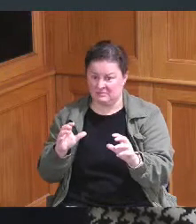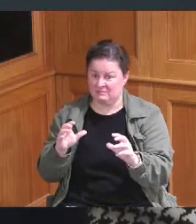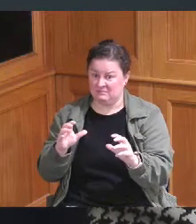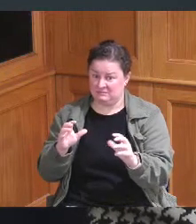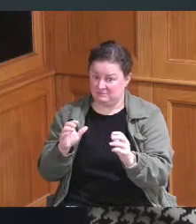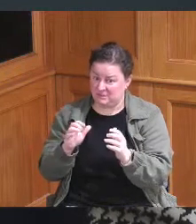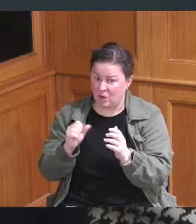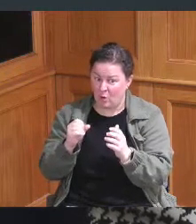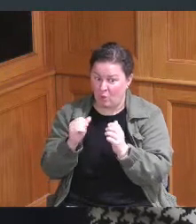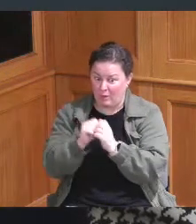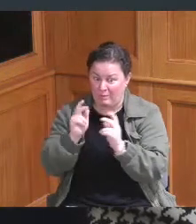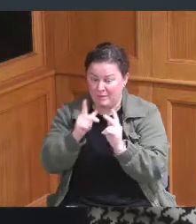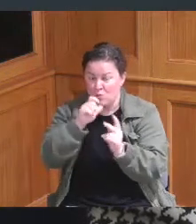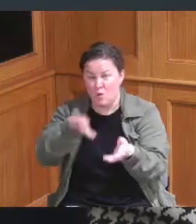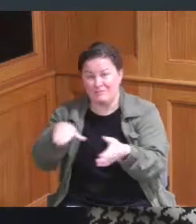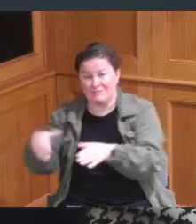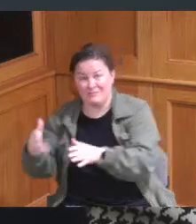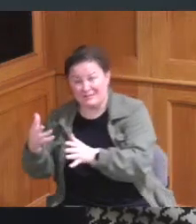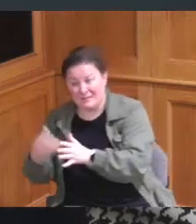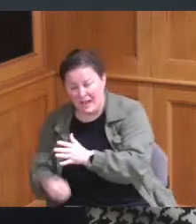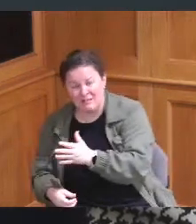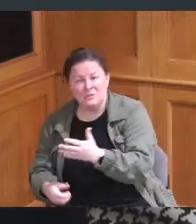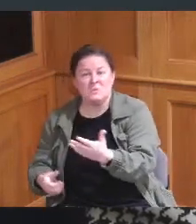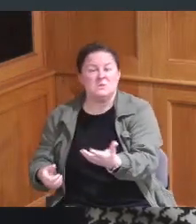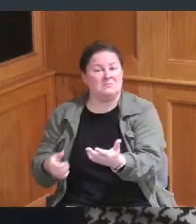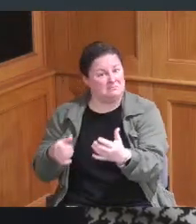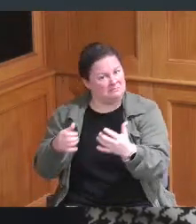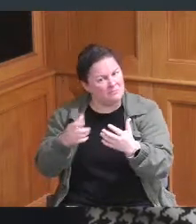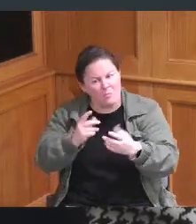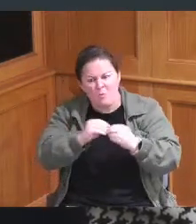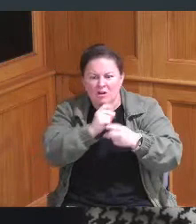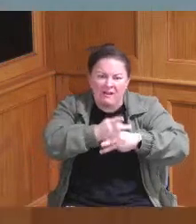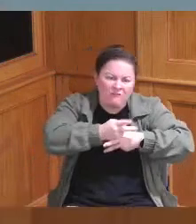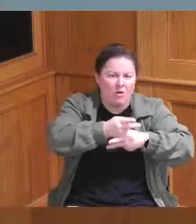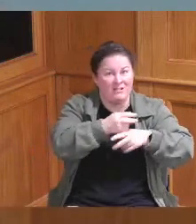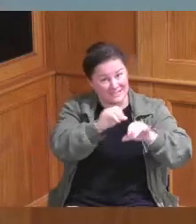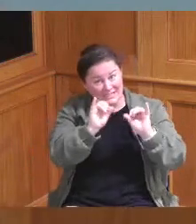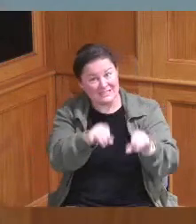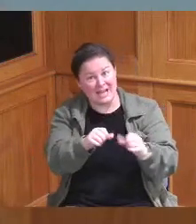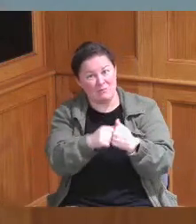numbers are about the same in the hospital I think would it be possible to put the data slide back up